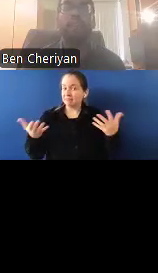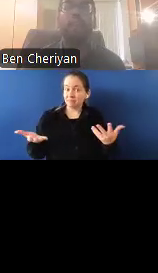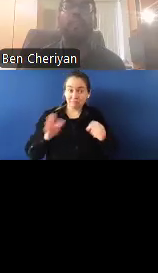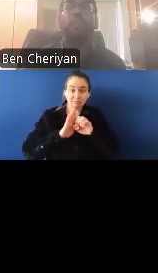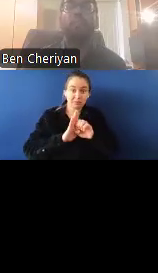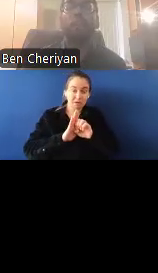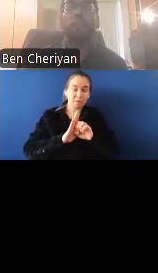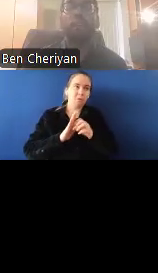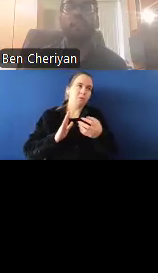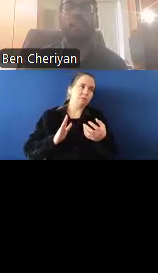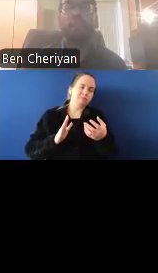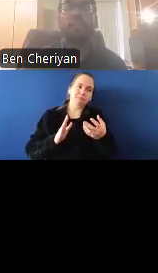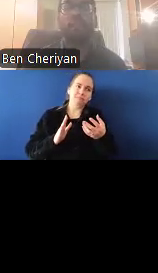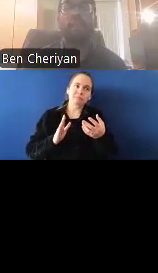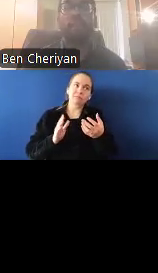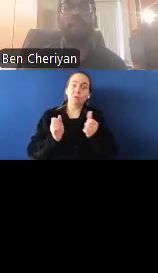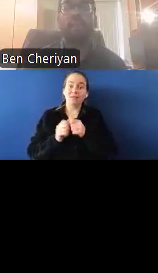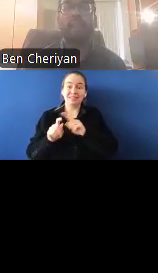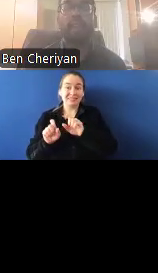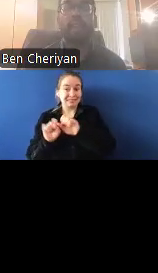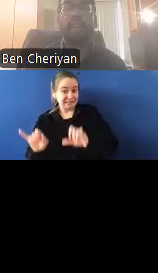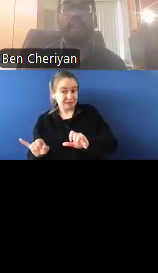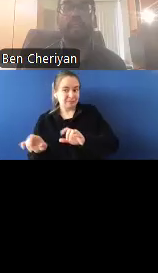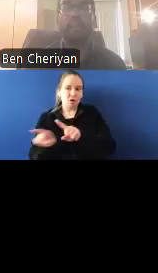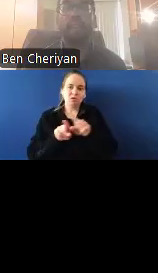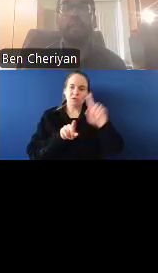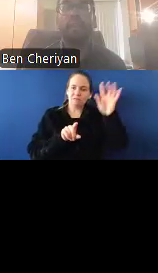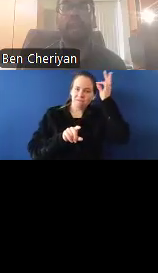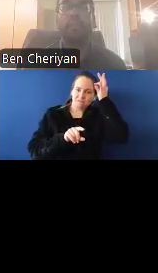as well as our federal partners, meaning those that we have validated within ODEP